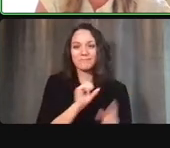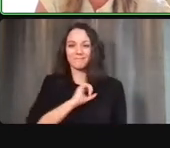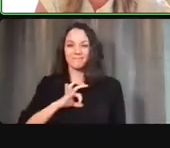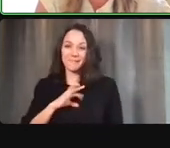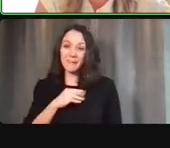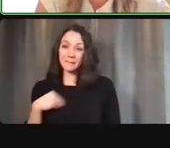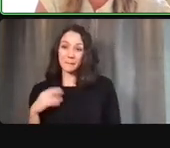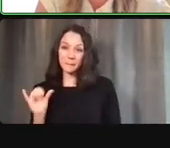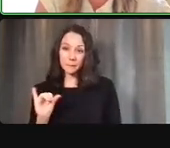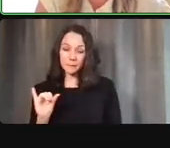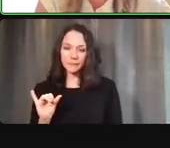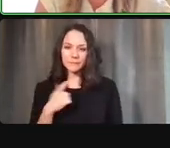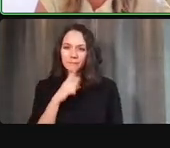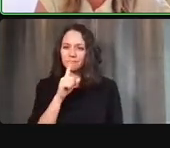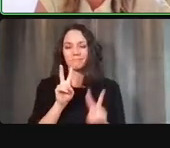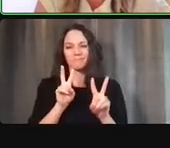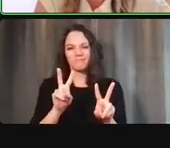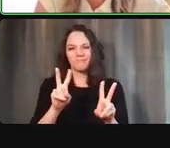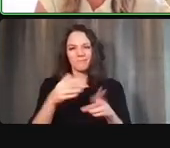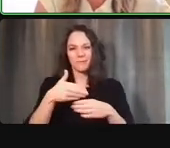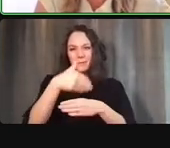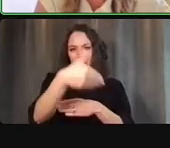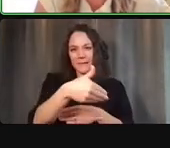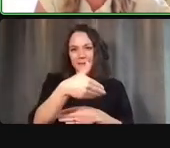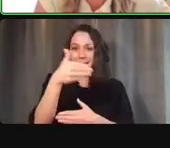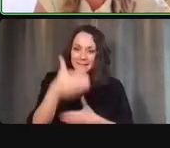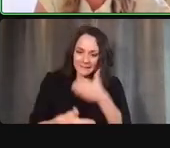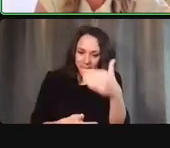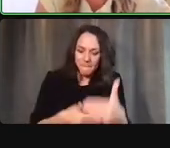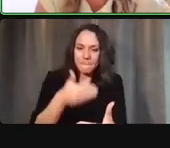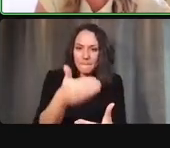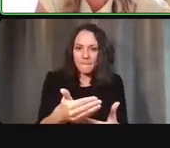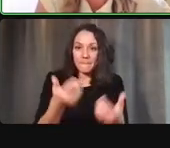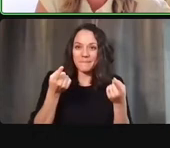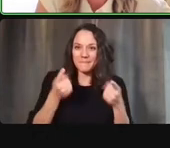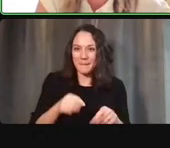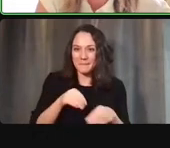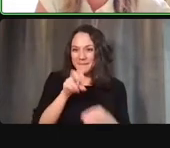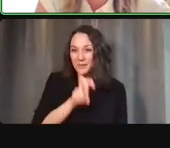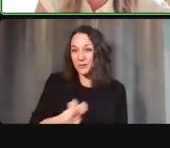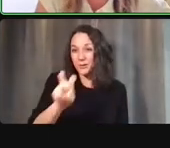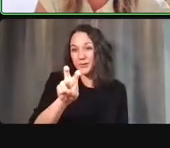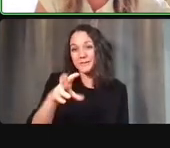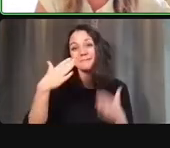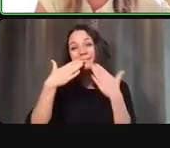And I really look forward to the next steps that we take in this journey. Thank you.